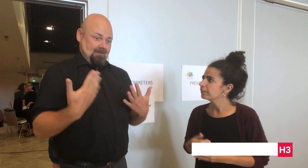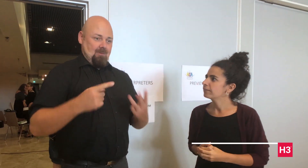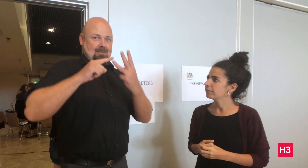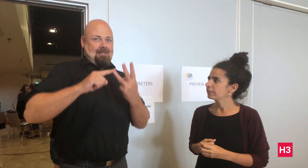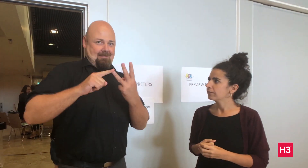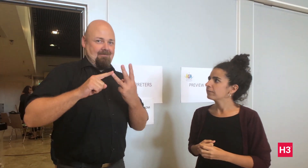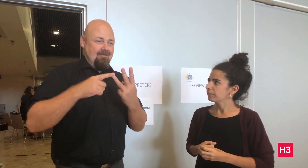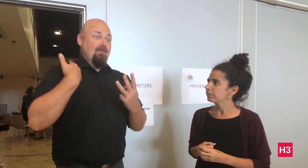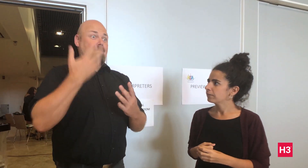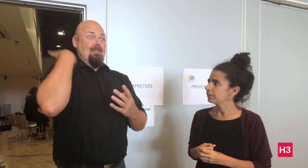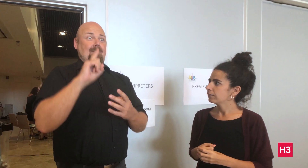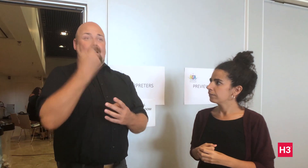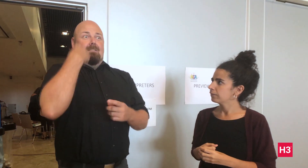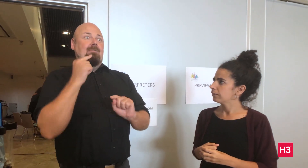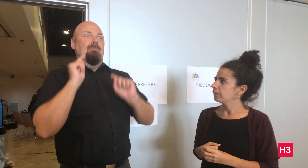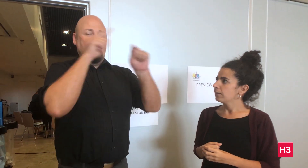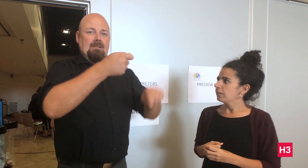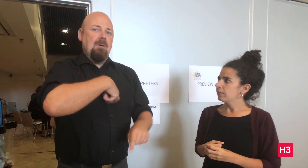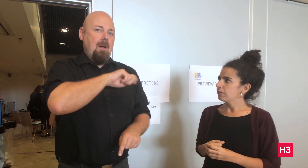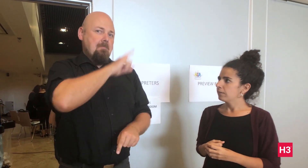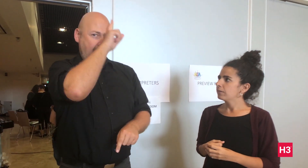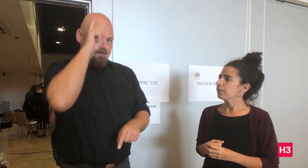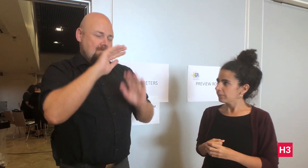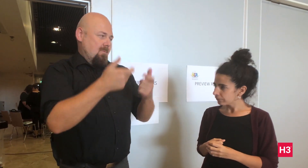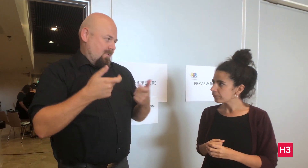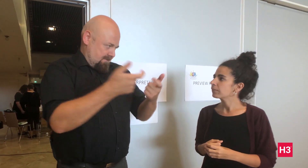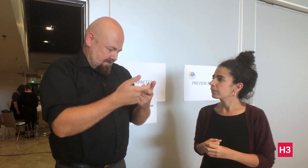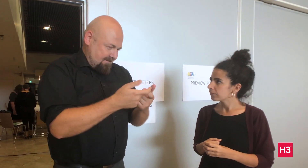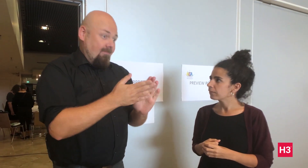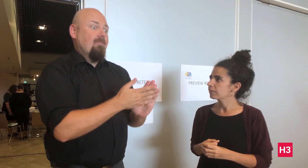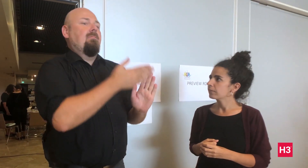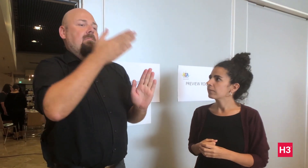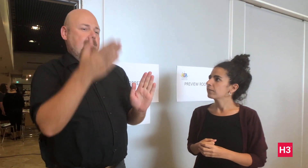It is now my third time. I first came to World Congress in Madrid, Spain.